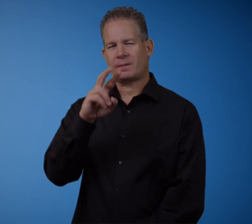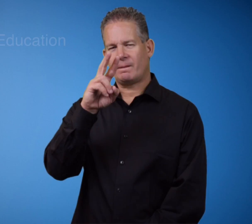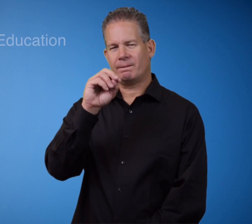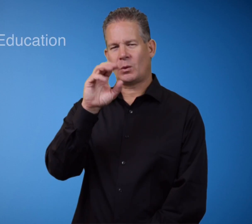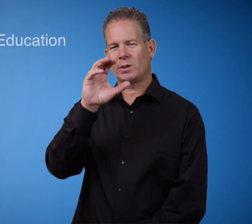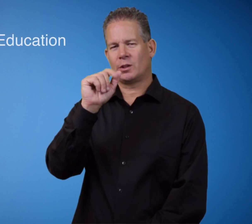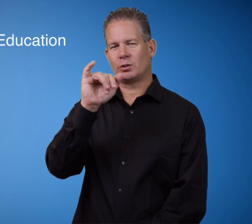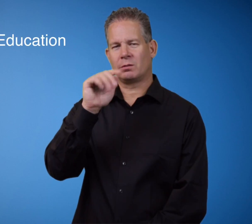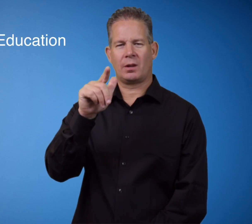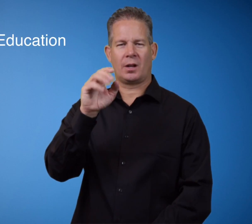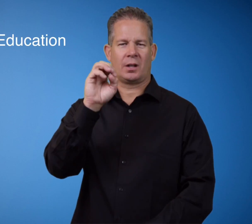Vocational education.